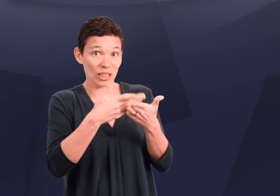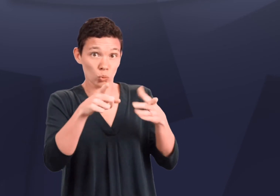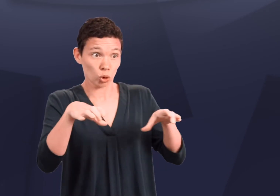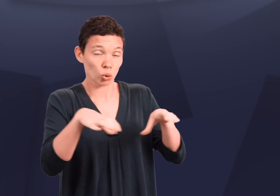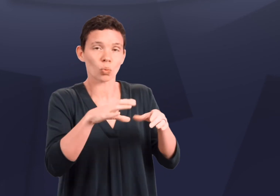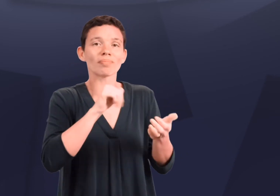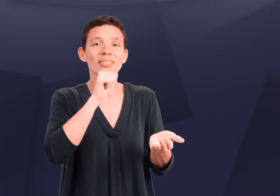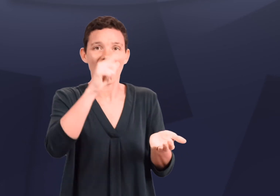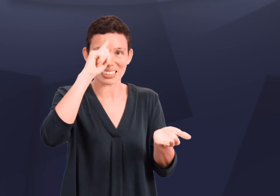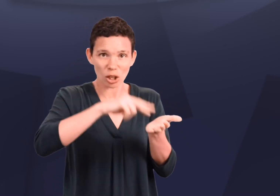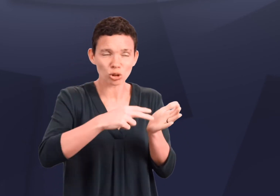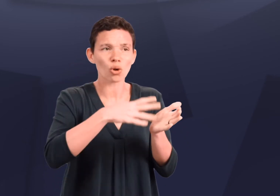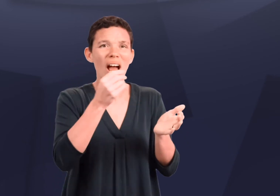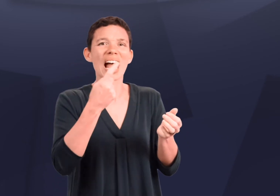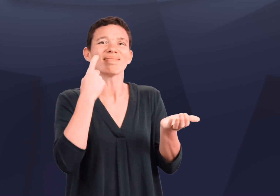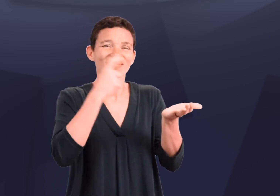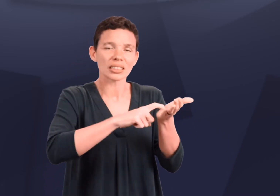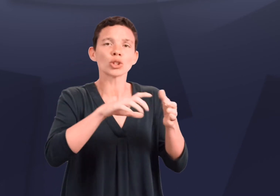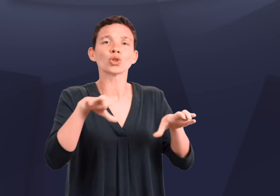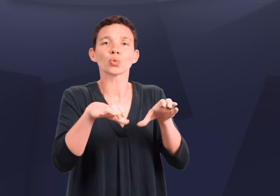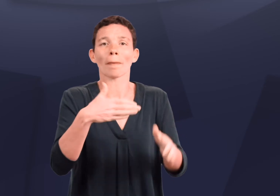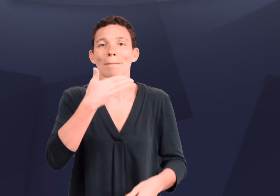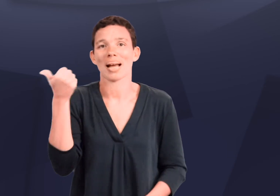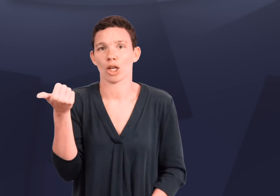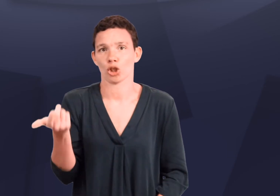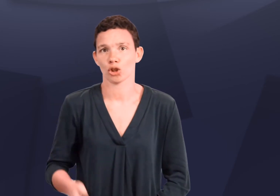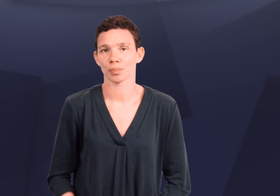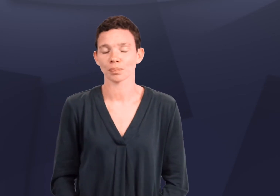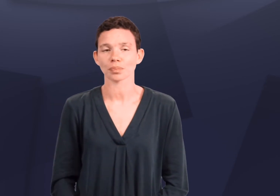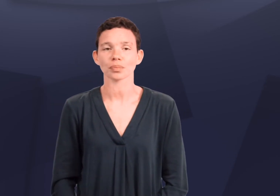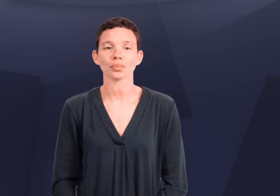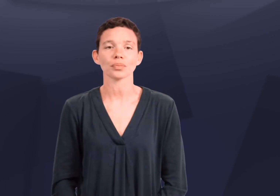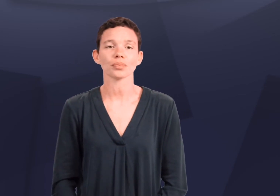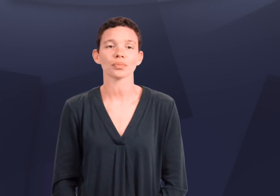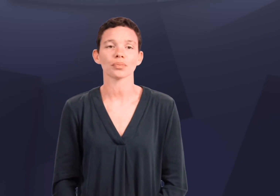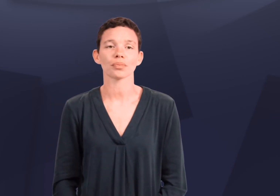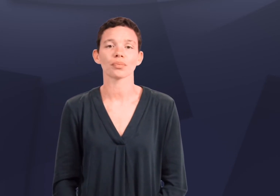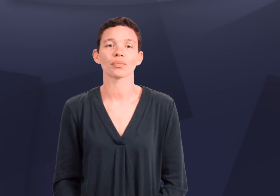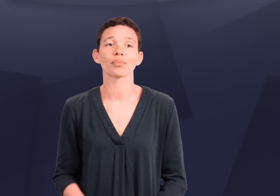Try to identify those unintentional oppressions and do your best to correct them.